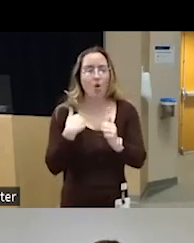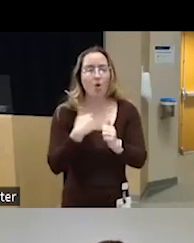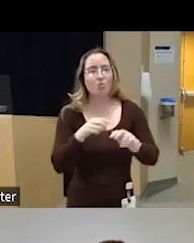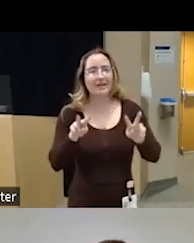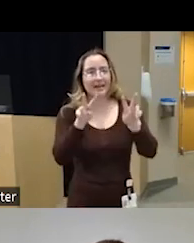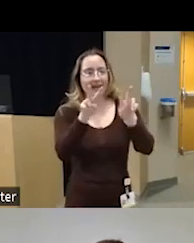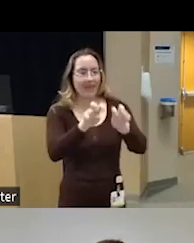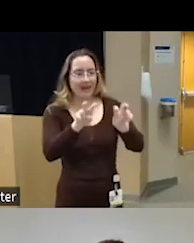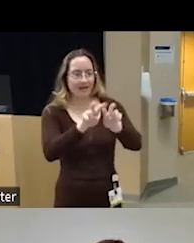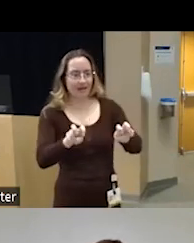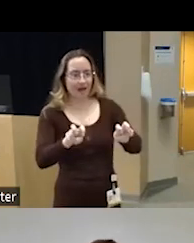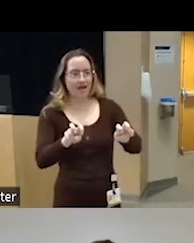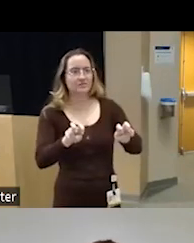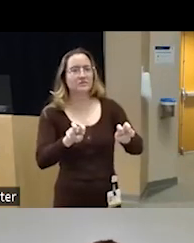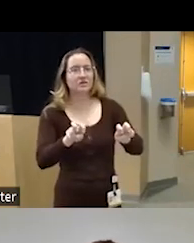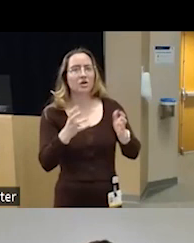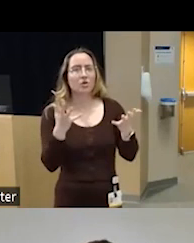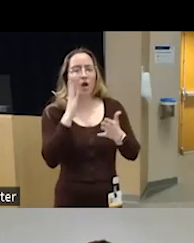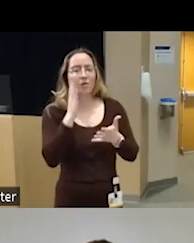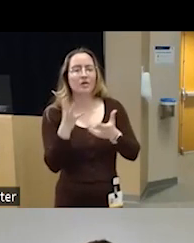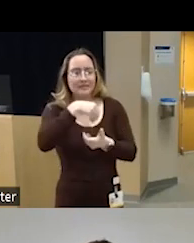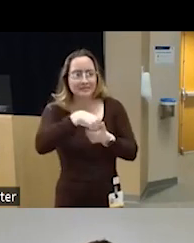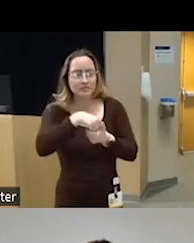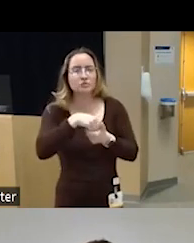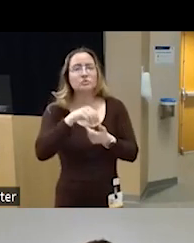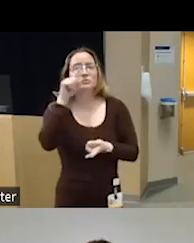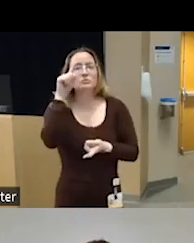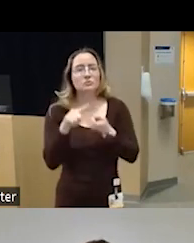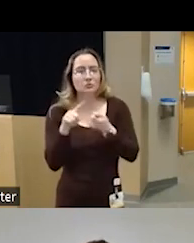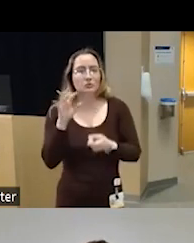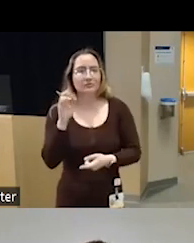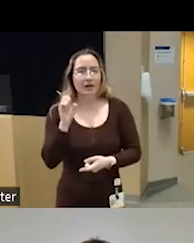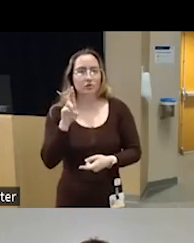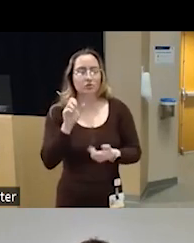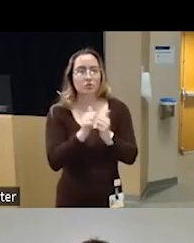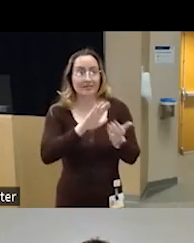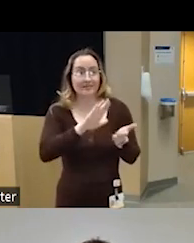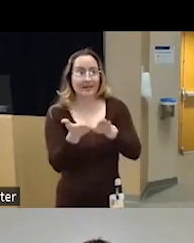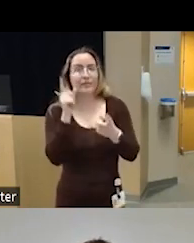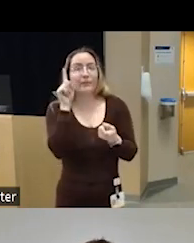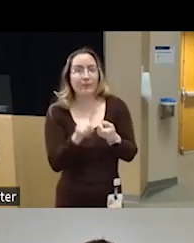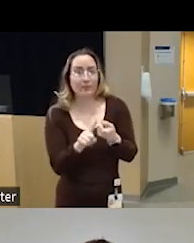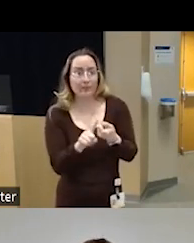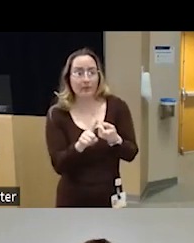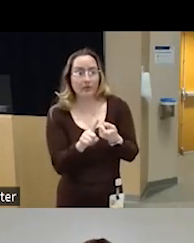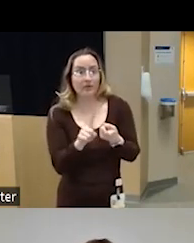contributors or mitigating factors for mortality Clearly antipsychotics reduce